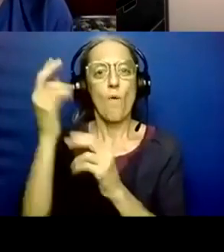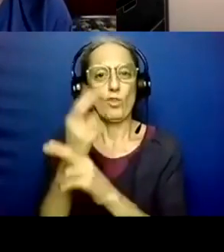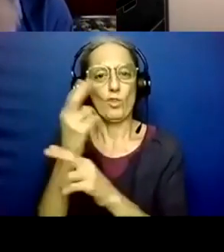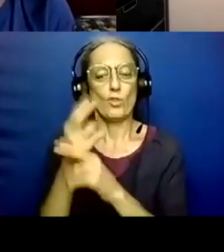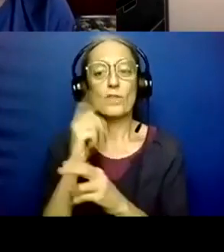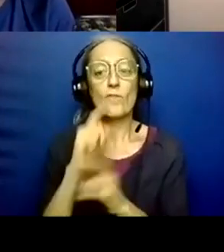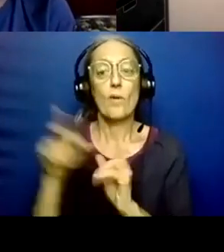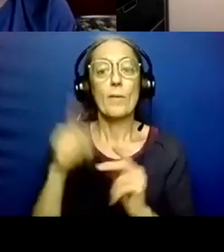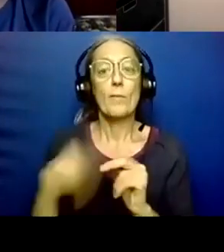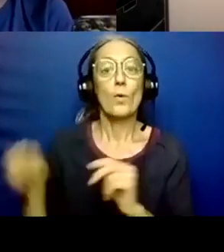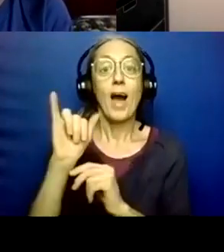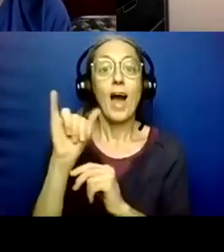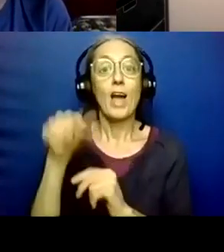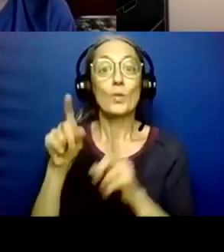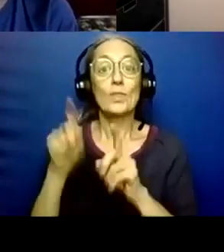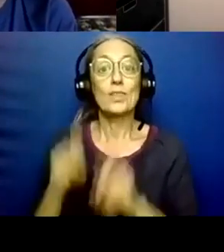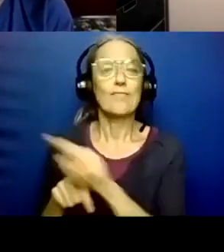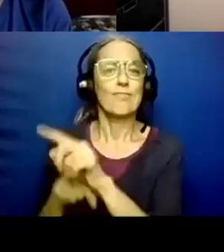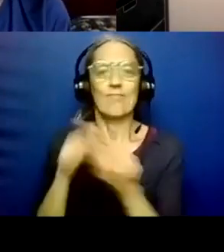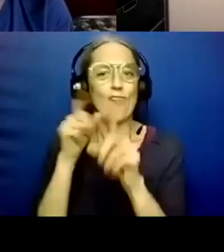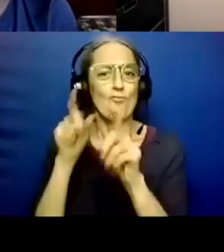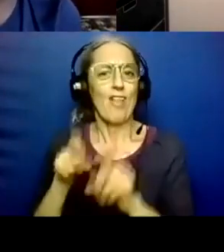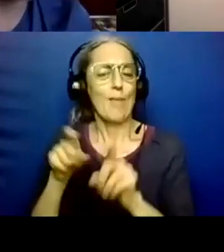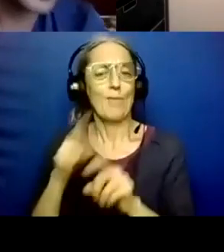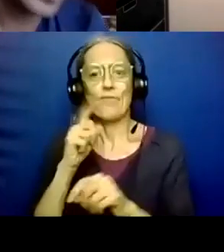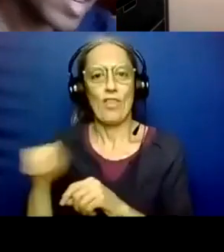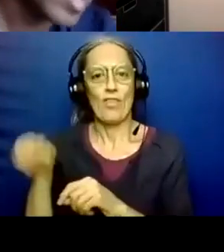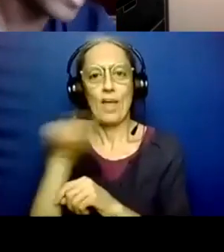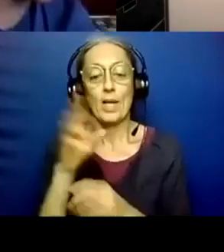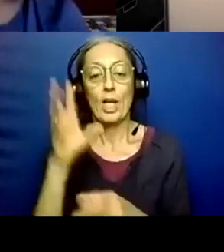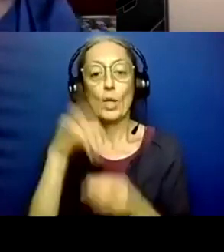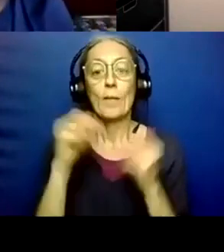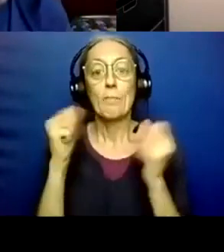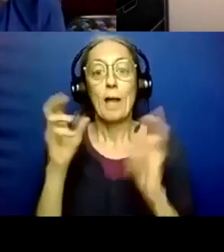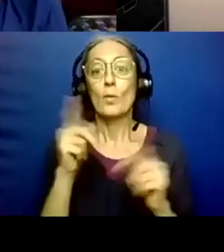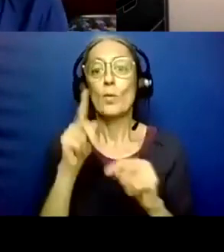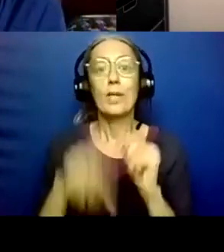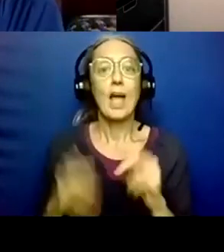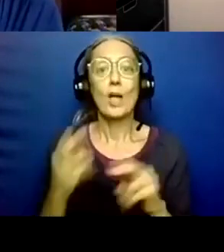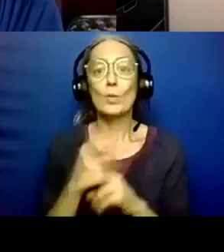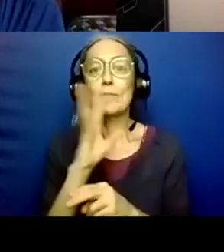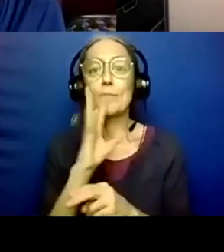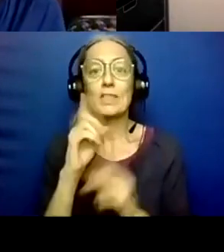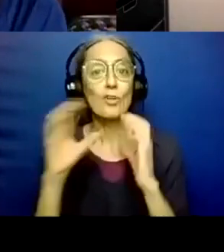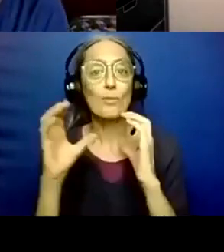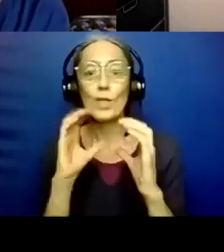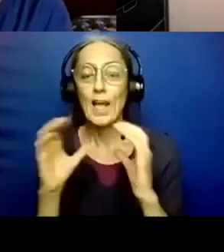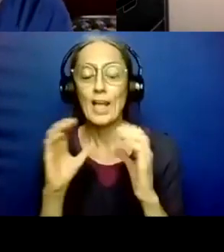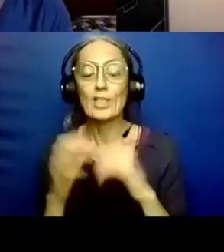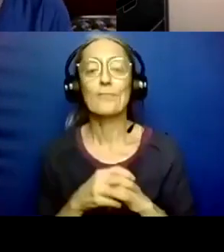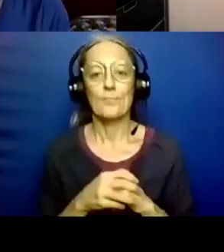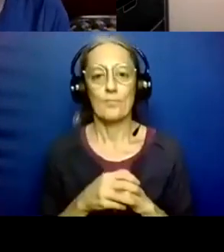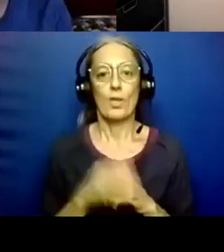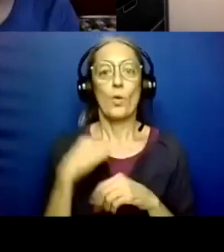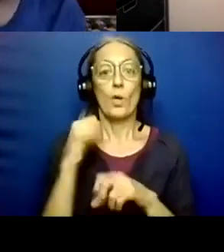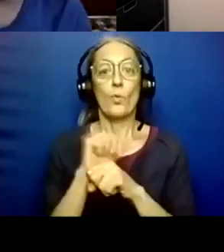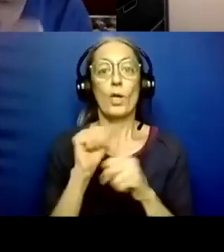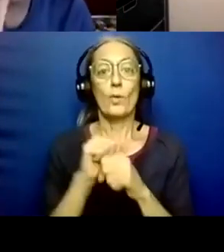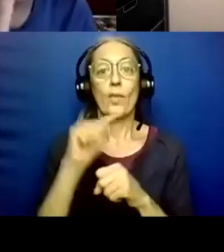not reliable, including for a significant number of people who cannot use speech to communicate. We are working with Temple University and a team